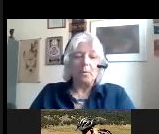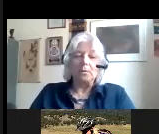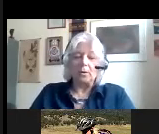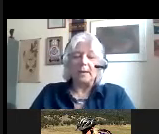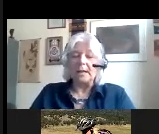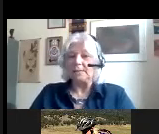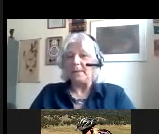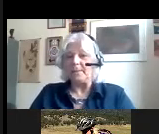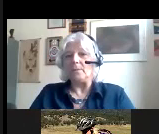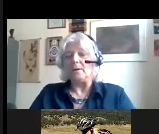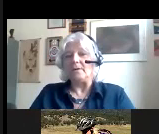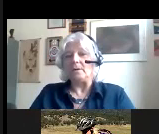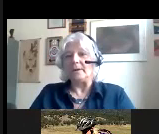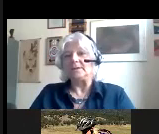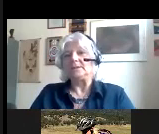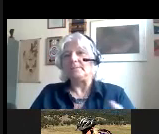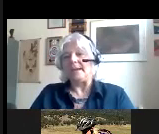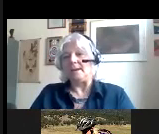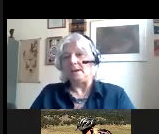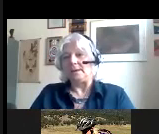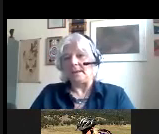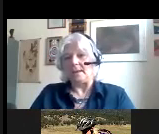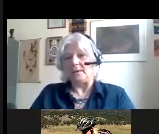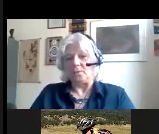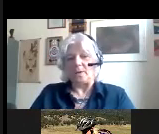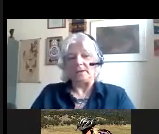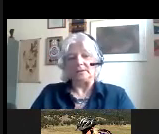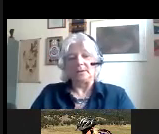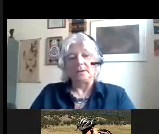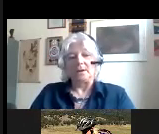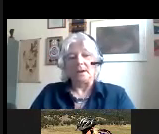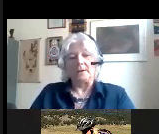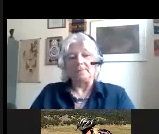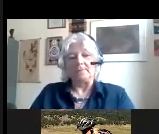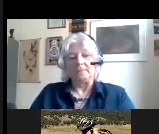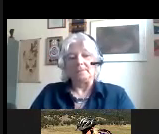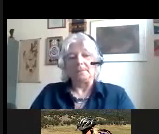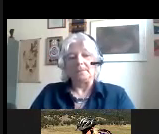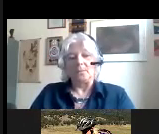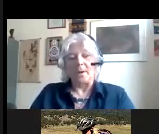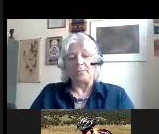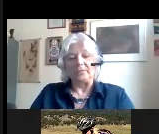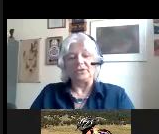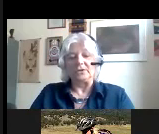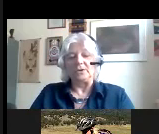The poor and working class, people of all races may not get what white privilege can do for the